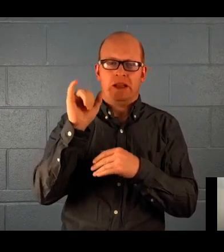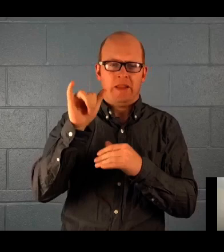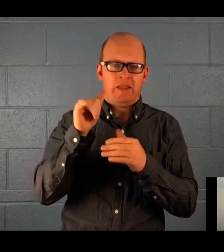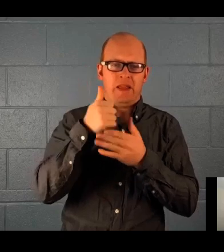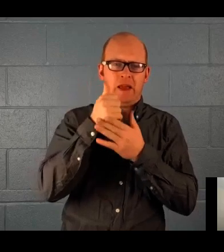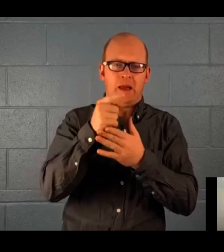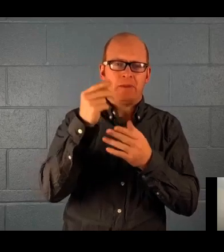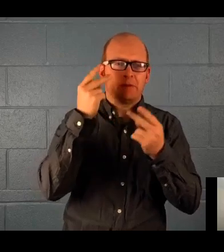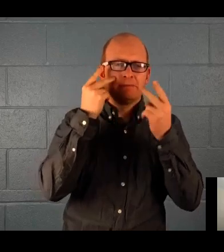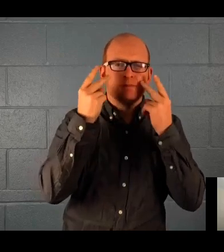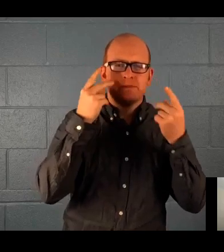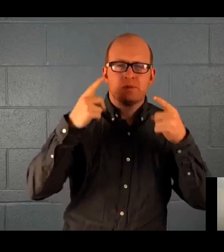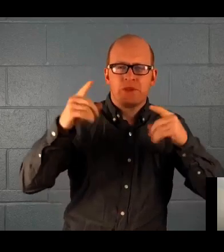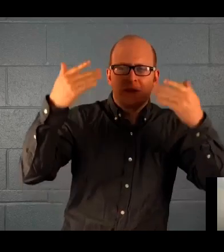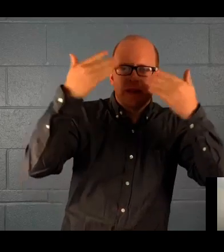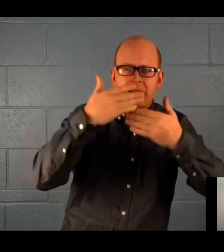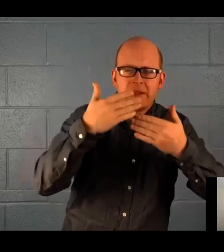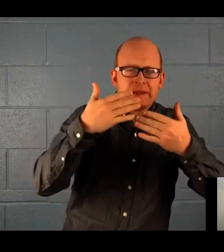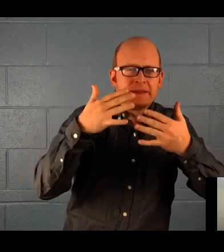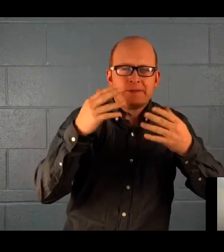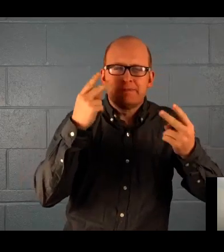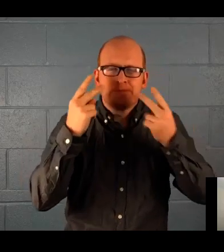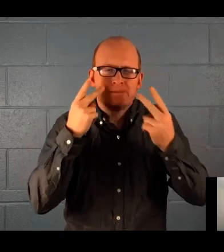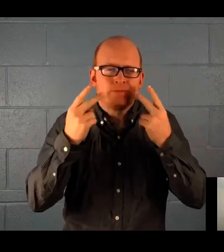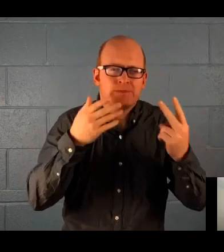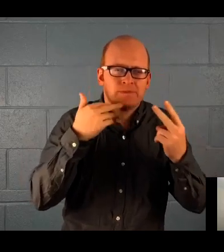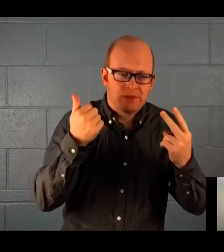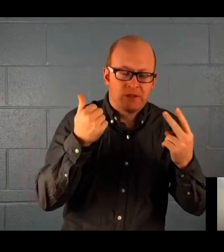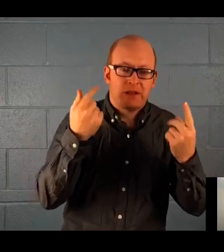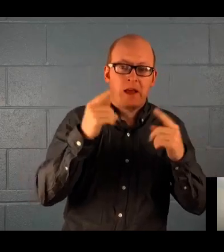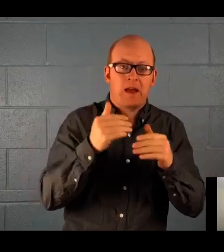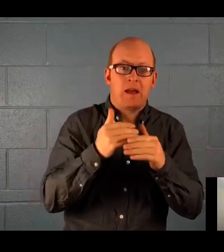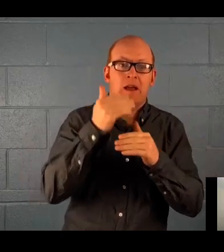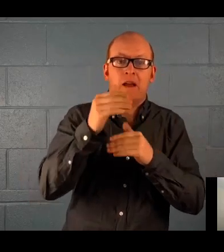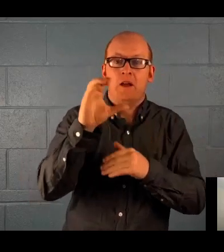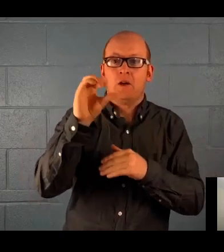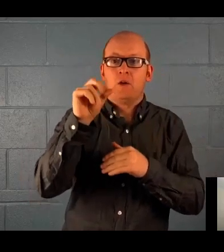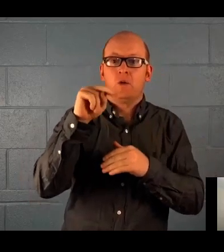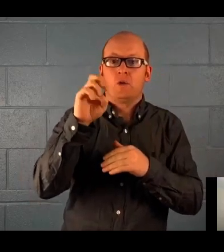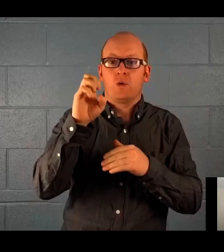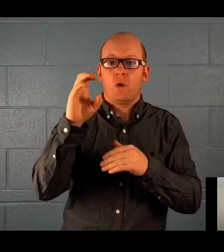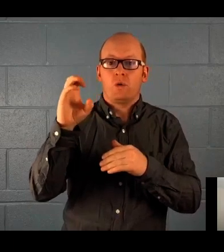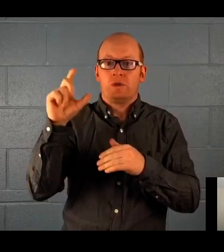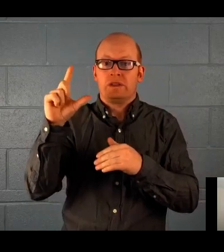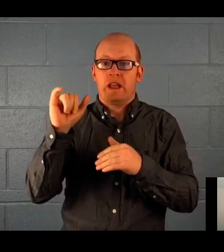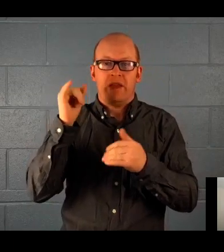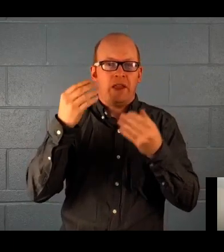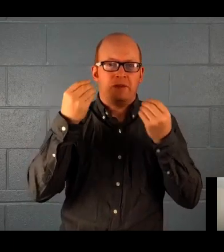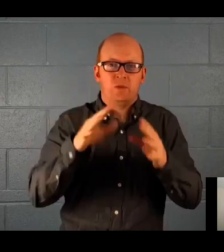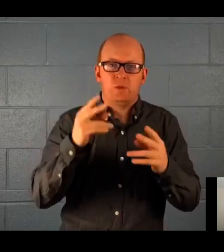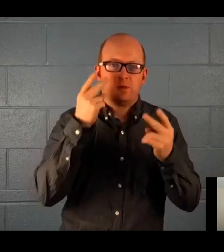That was followed by a loss in cone-mediated vision. We use our cones to see under daylight conditions,